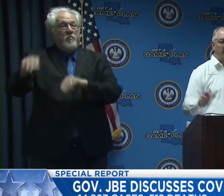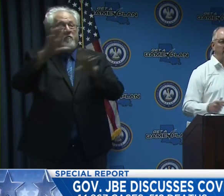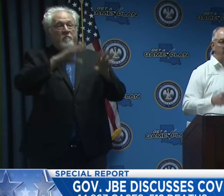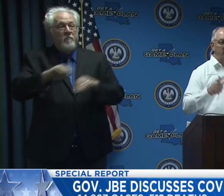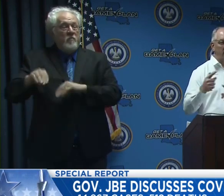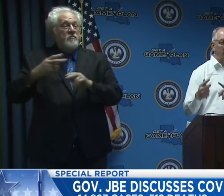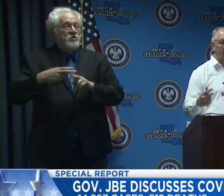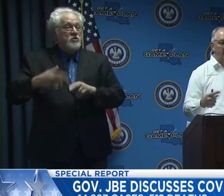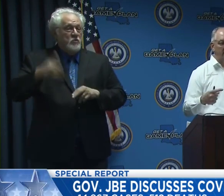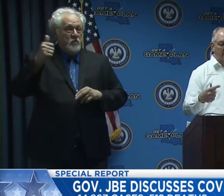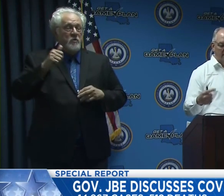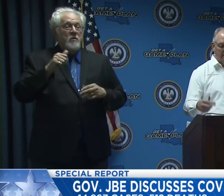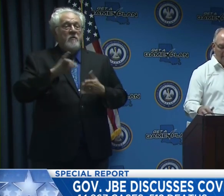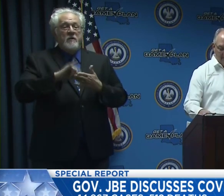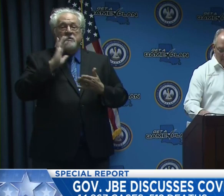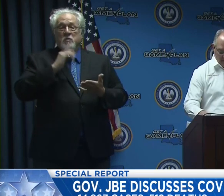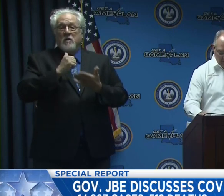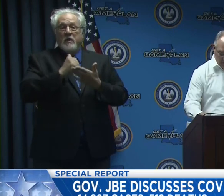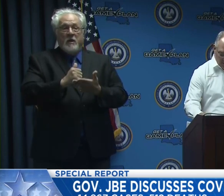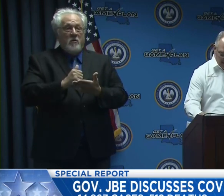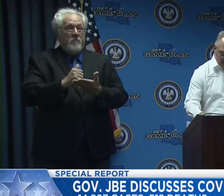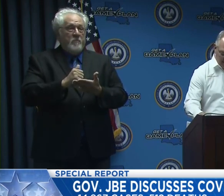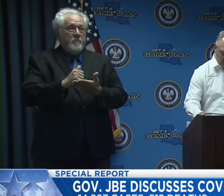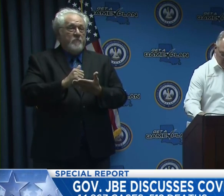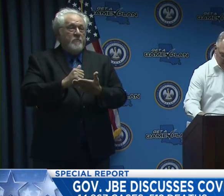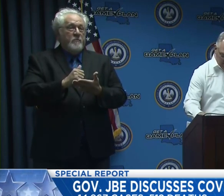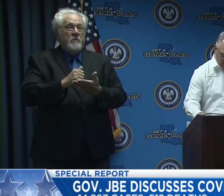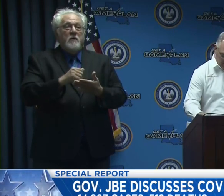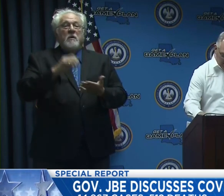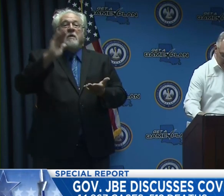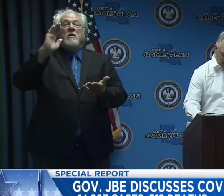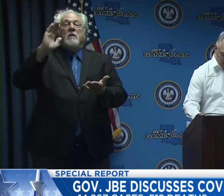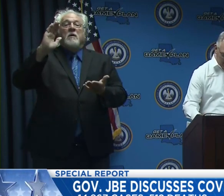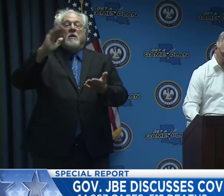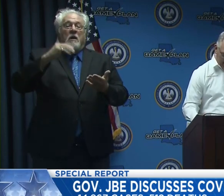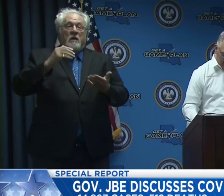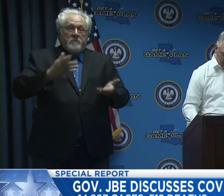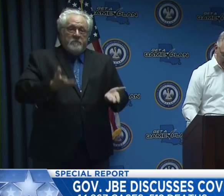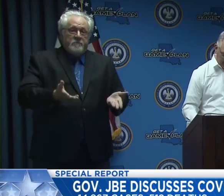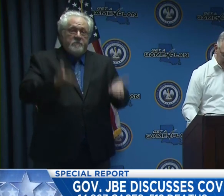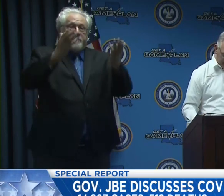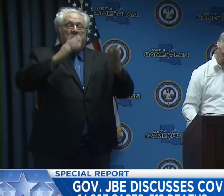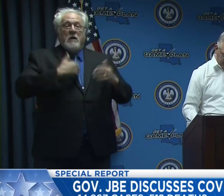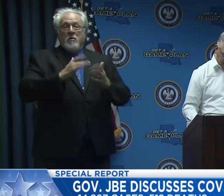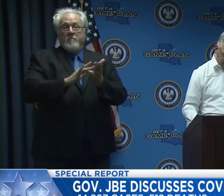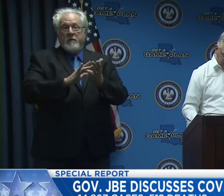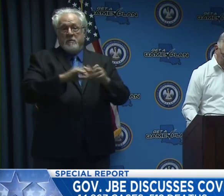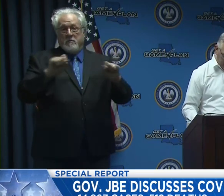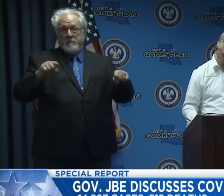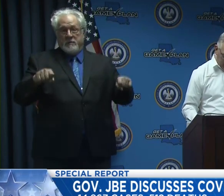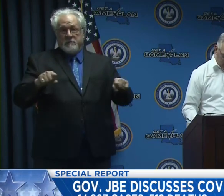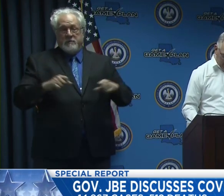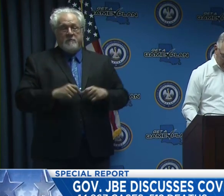THE PURPOSE IS TO ALLOW HOSPITAL OFFICIALS TO MORE FREQUENTLY ROTATE THEIR BEDS AND GET PEOPLE